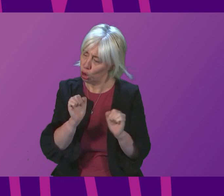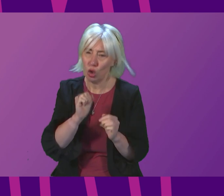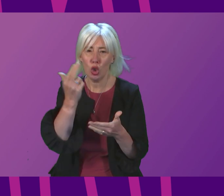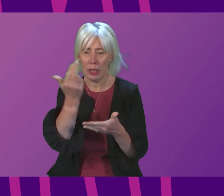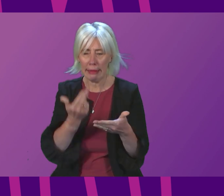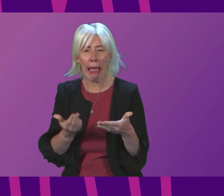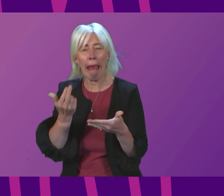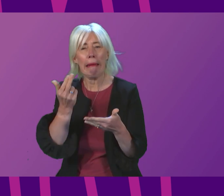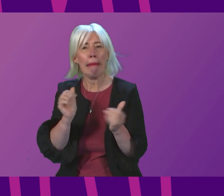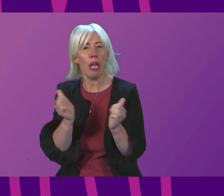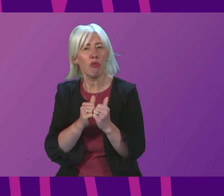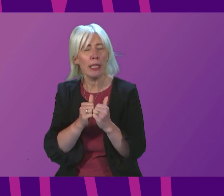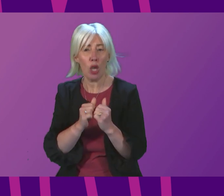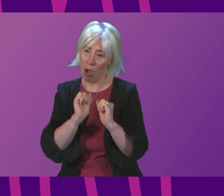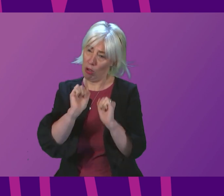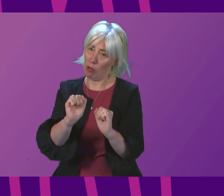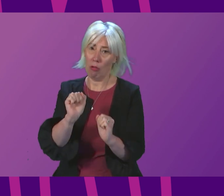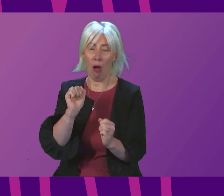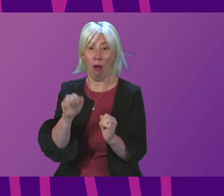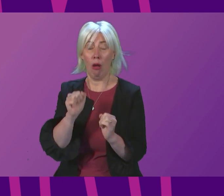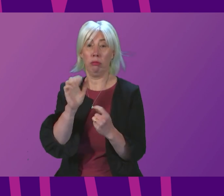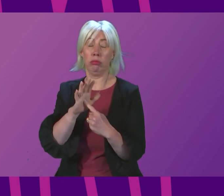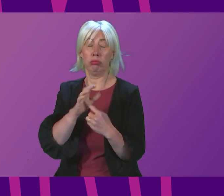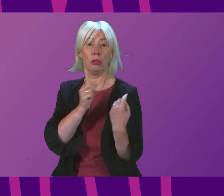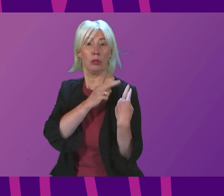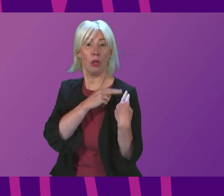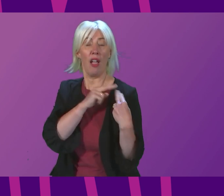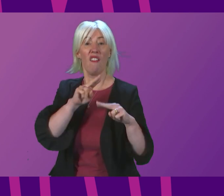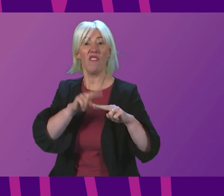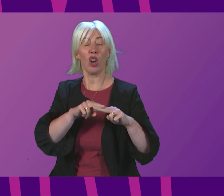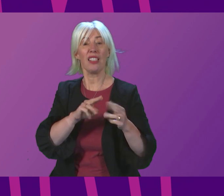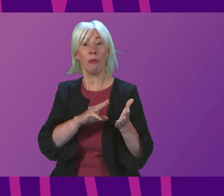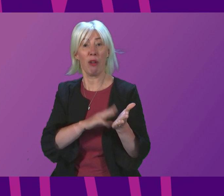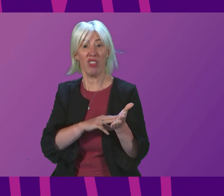With her ultimate responsibility, will she tell us why Ferguson Marine was given the contract in the first place?